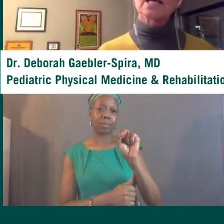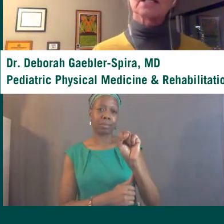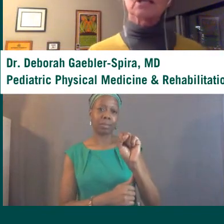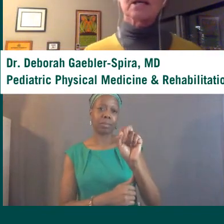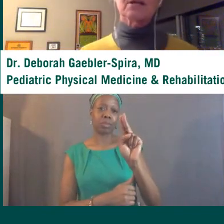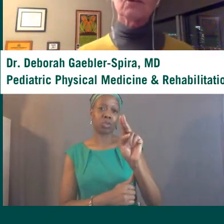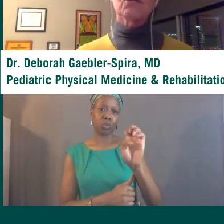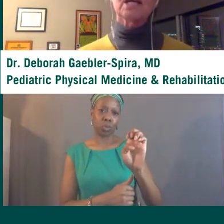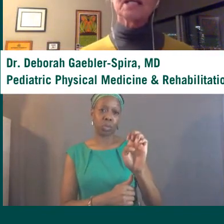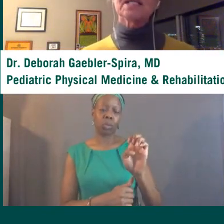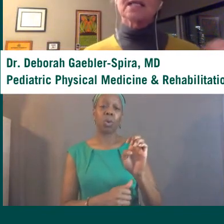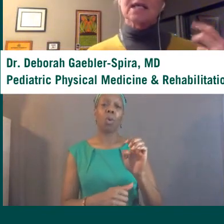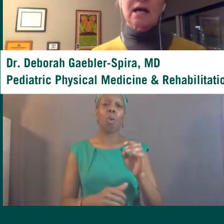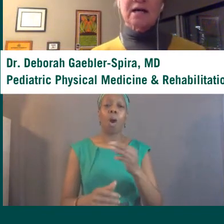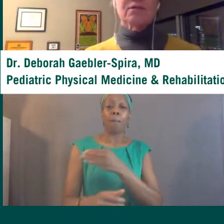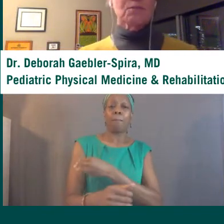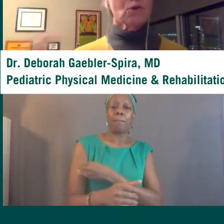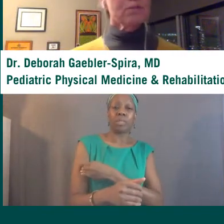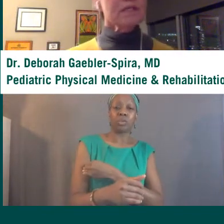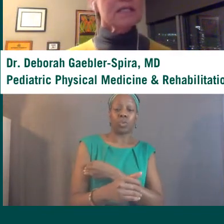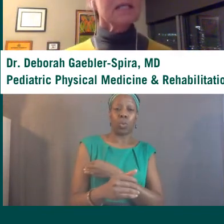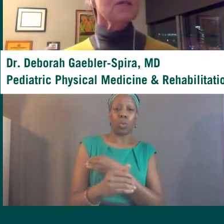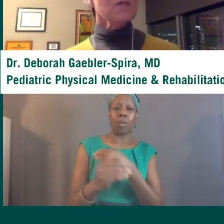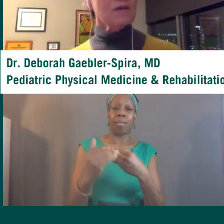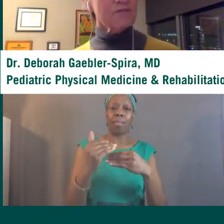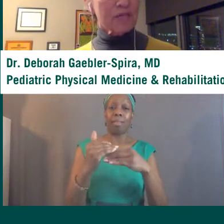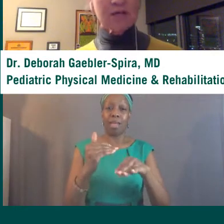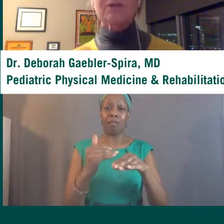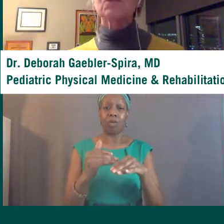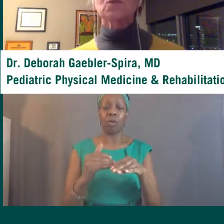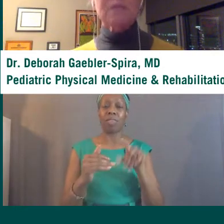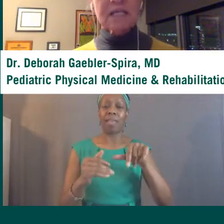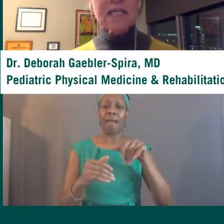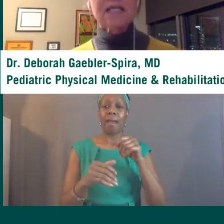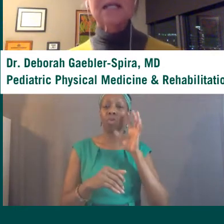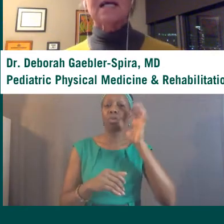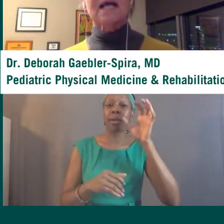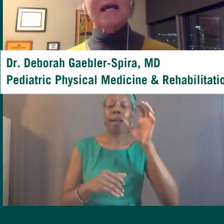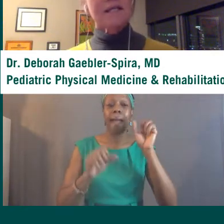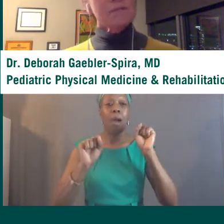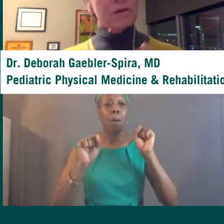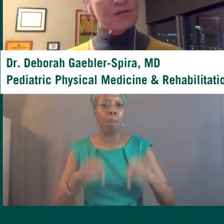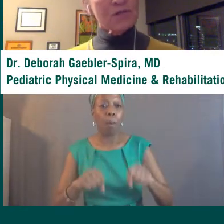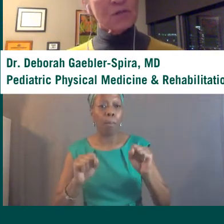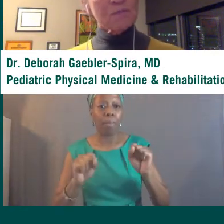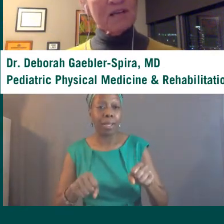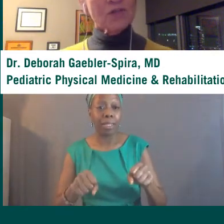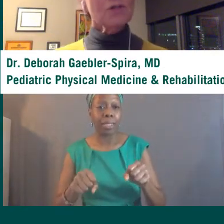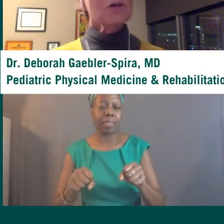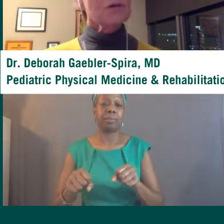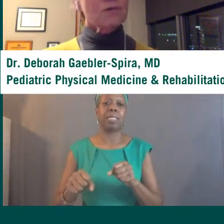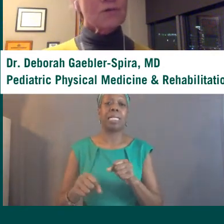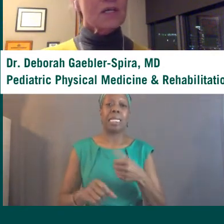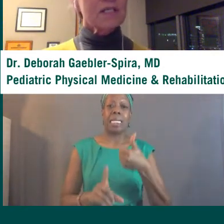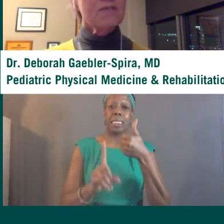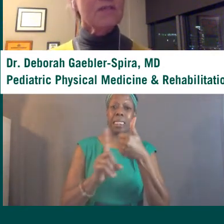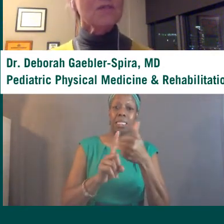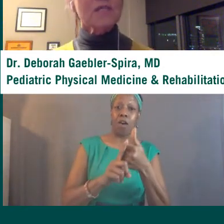that create the mobility, self care speaking, and then participation are those activities